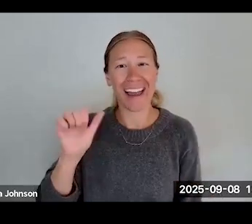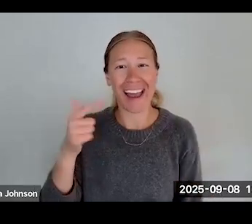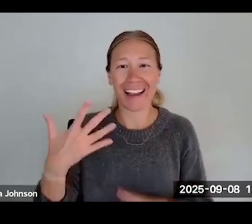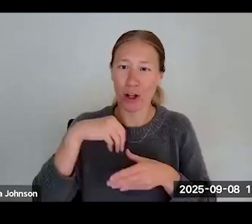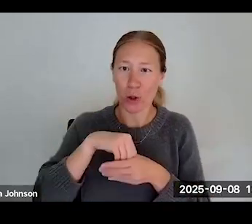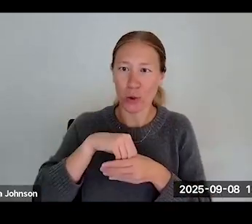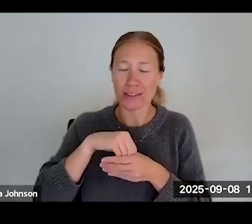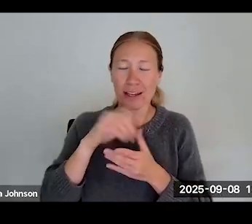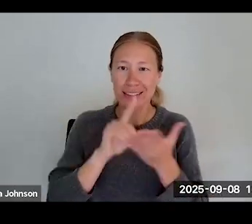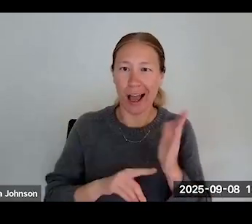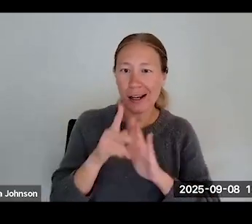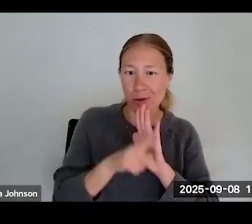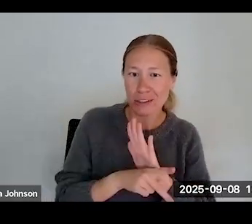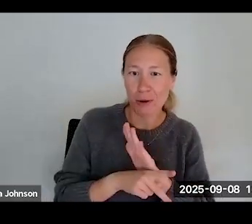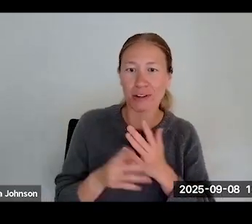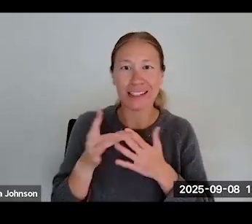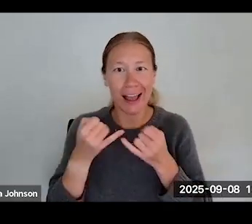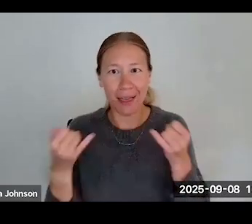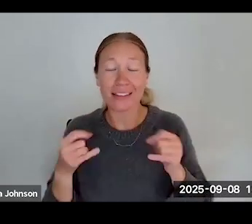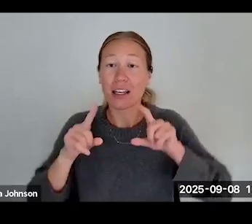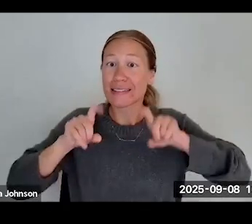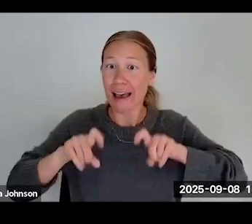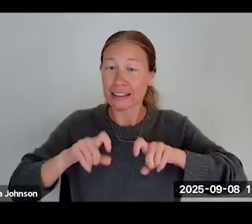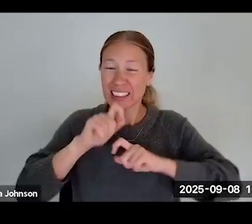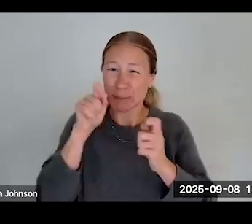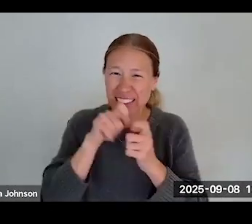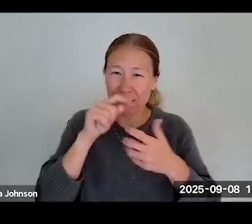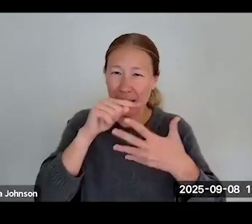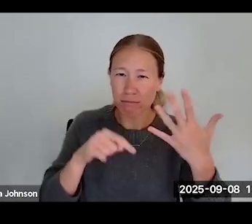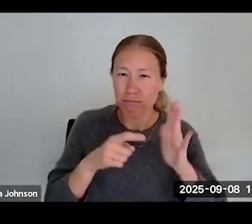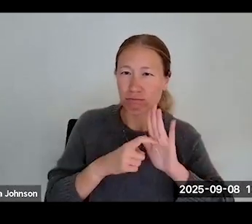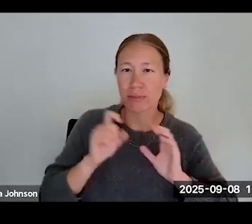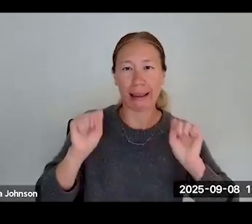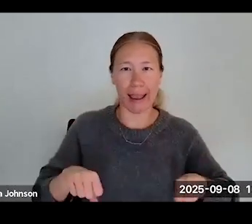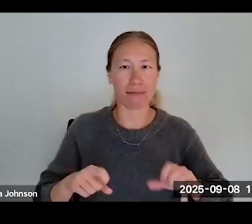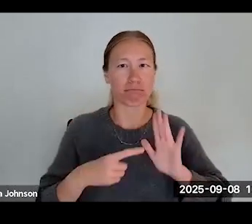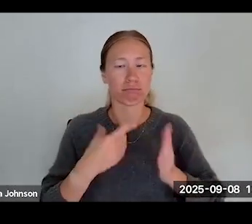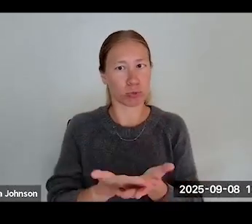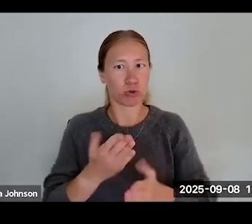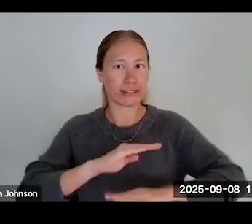and specific testable success criteria to meet. As noted, Title II updates